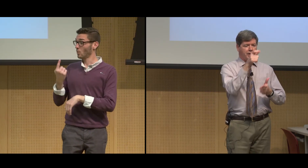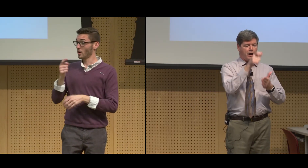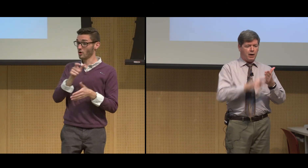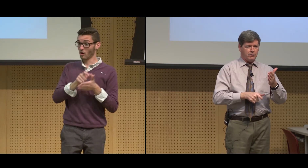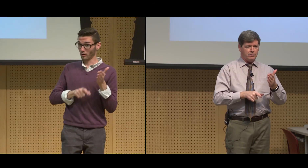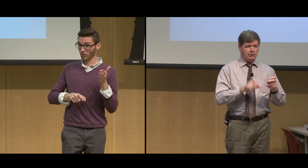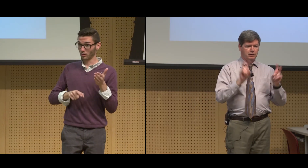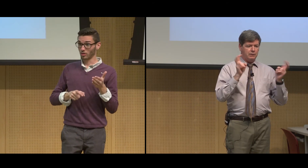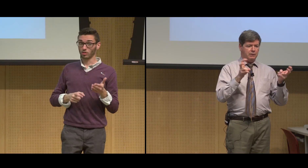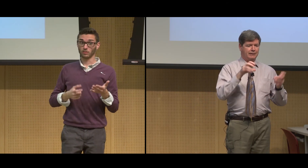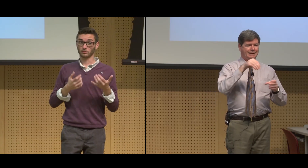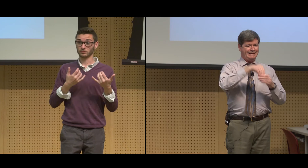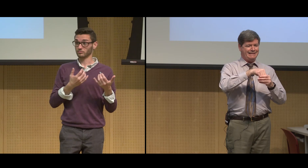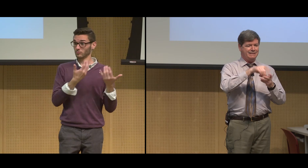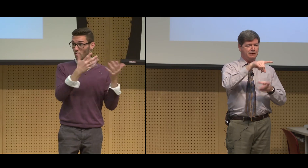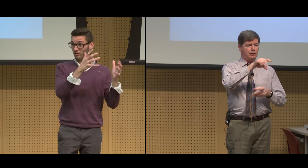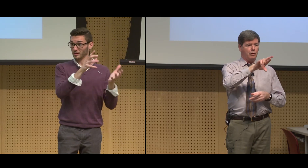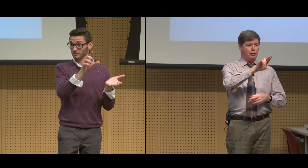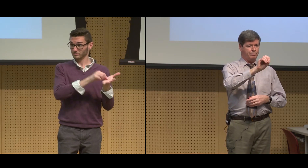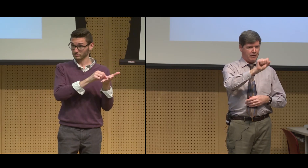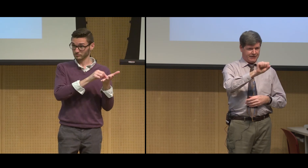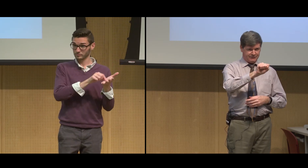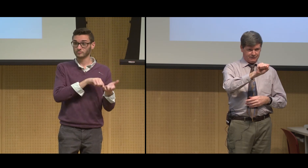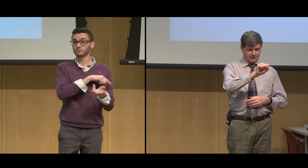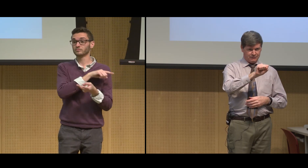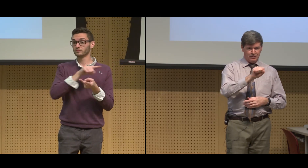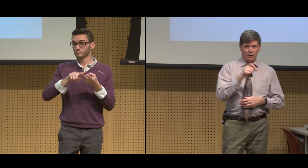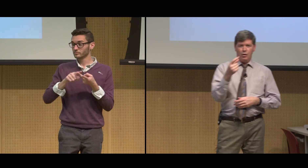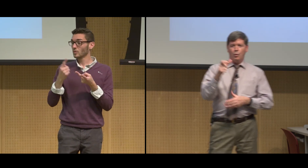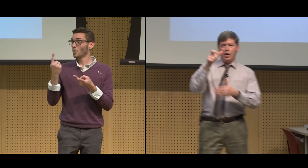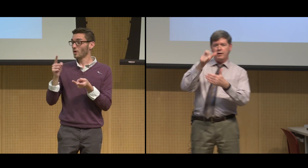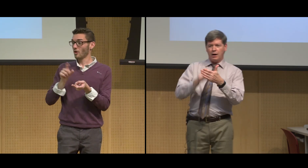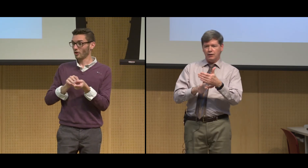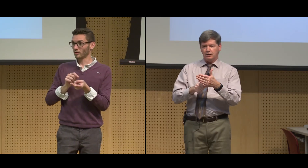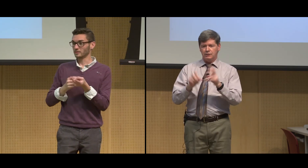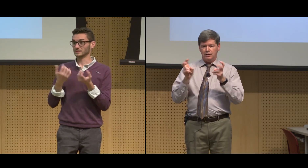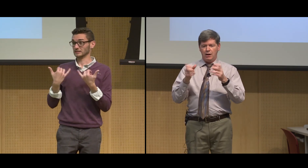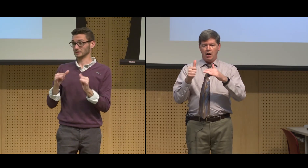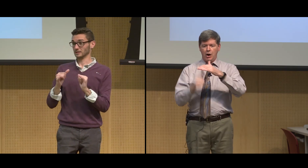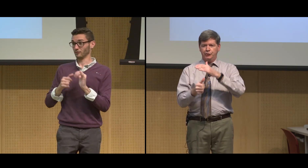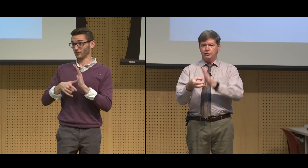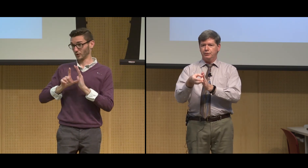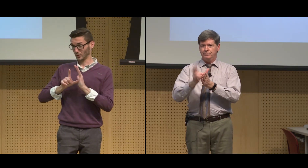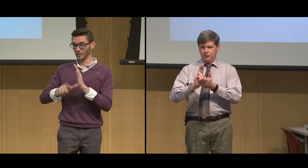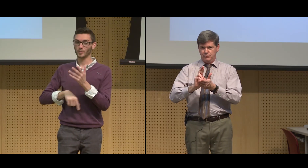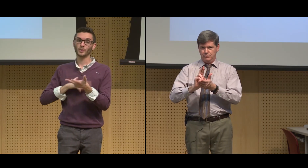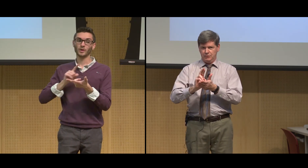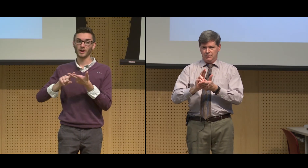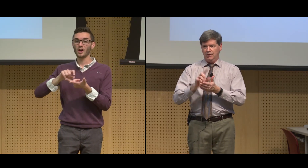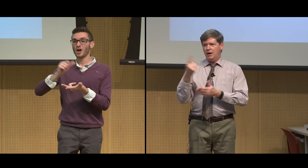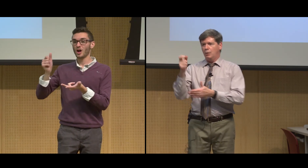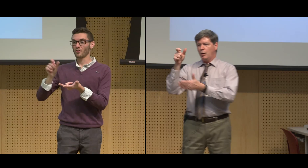um, one article in press, one article under review